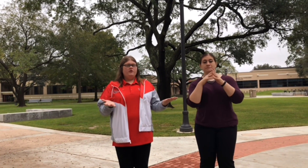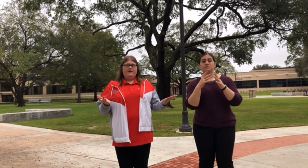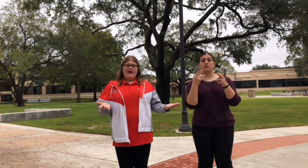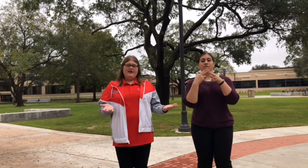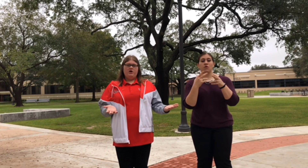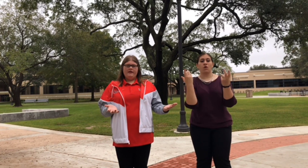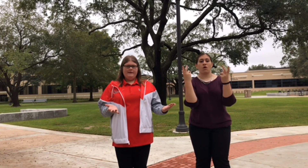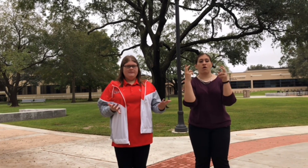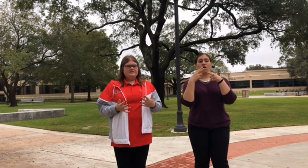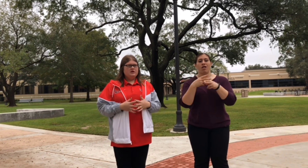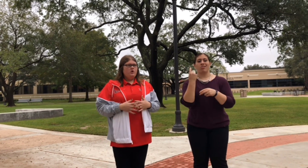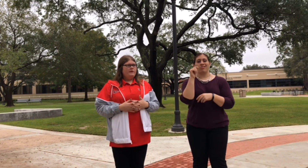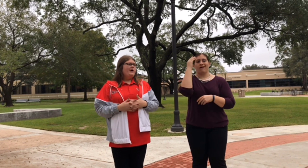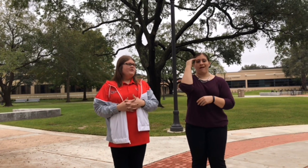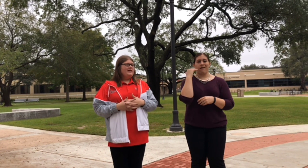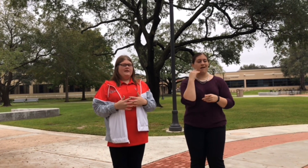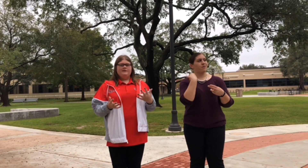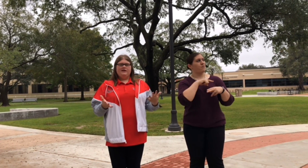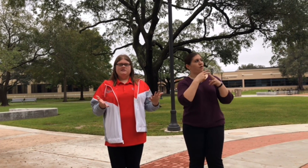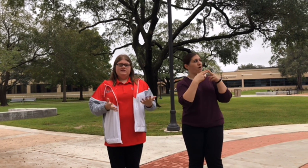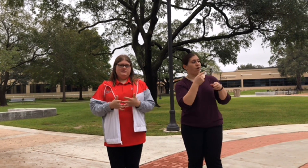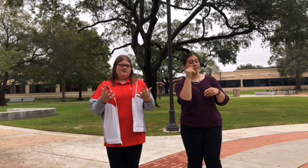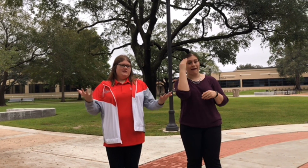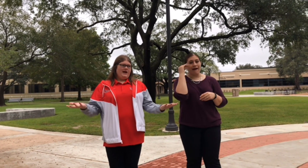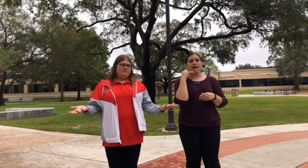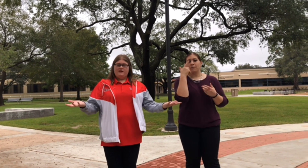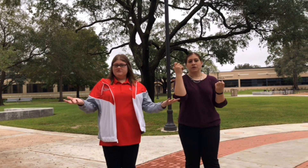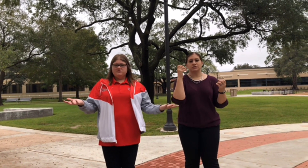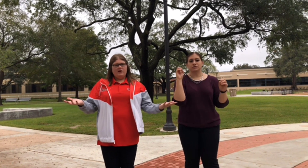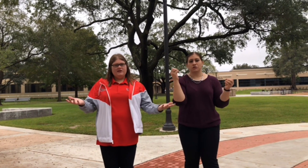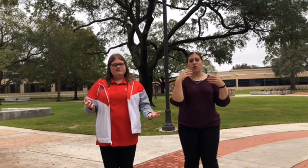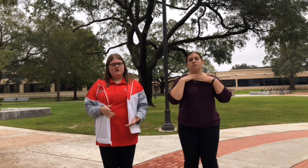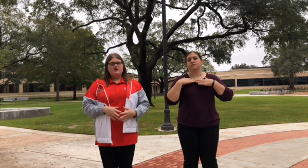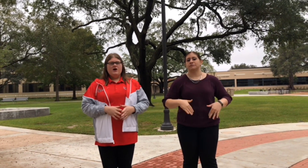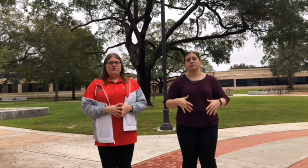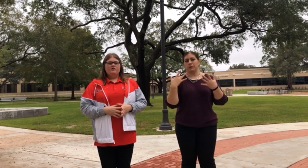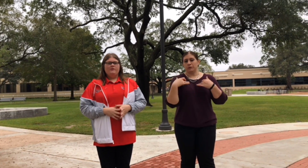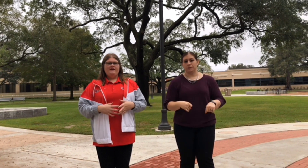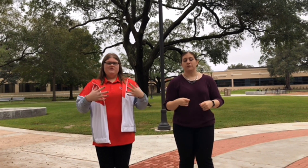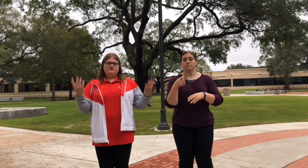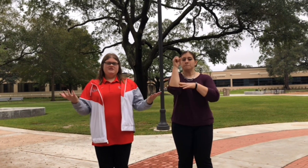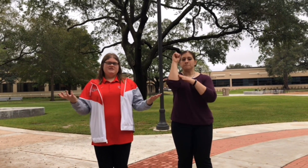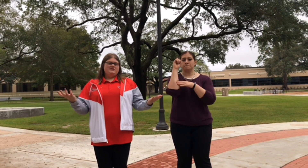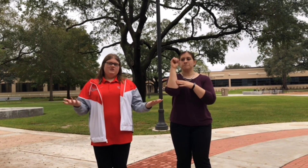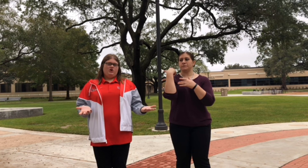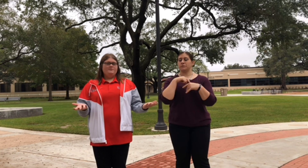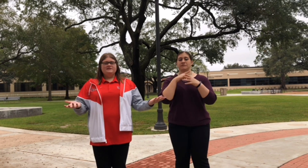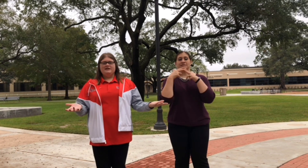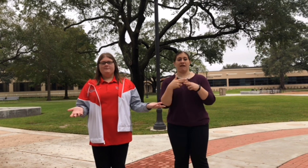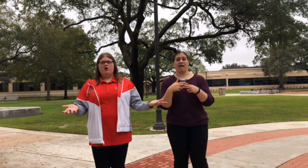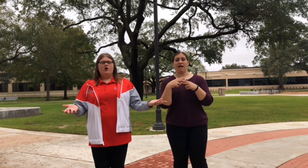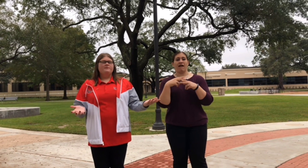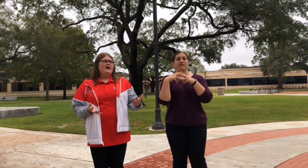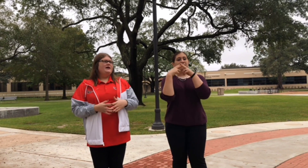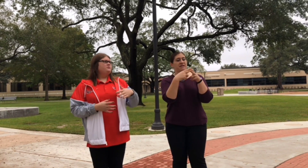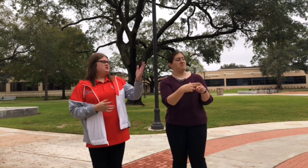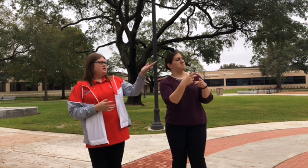"The Head" on campus. We call it the Head because he doesn't have the rest of his body and along the way we just dropped his name. The Head is